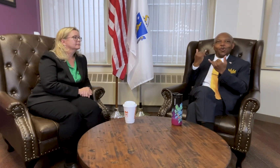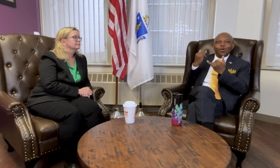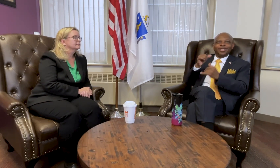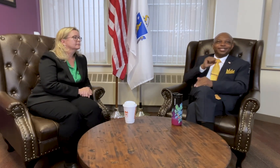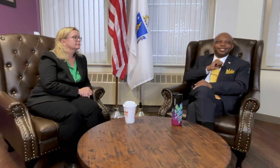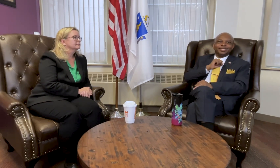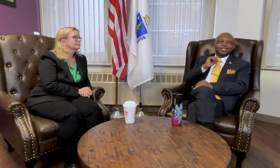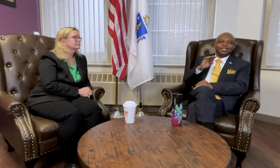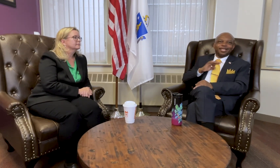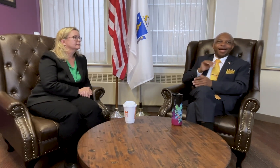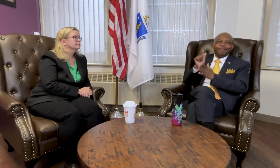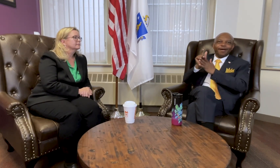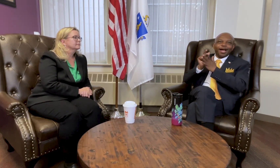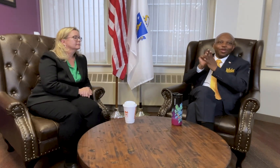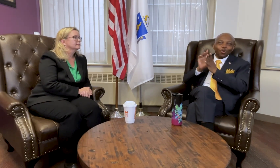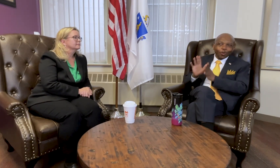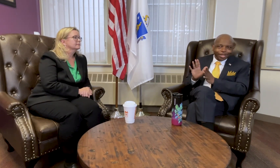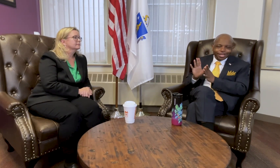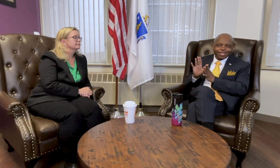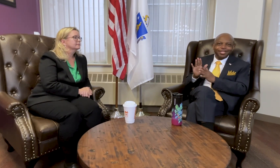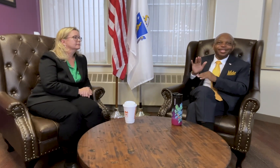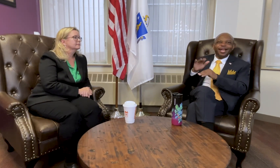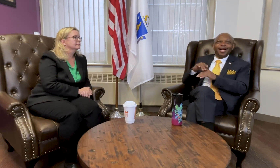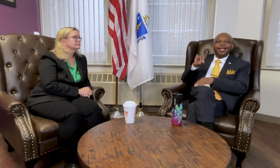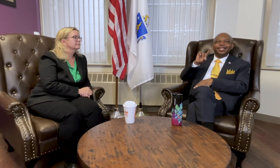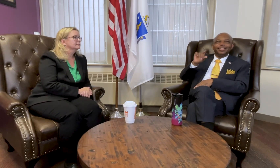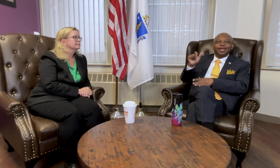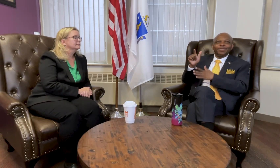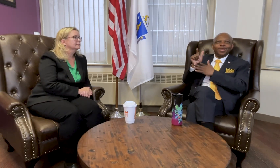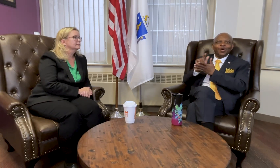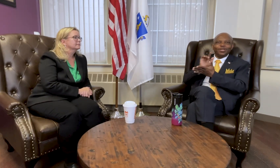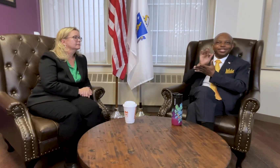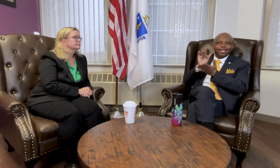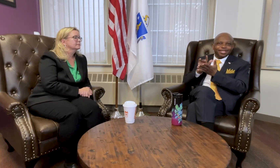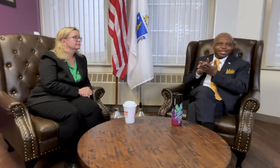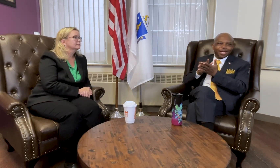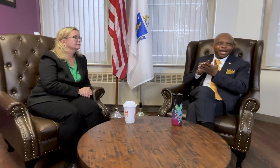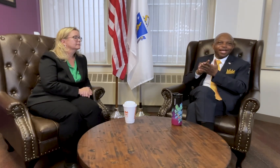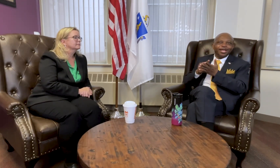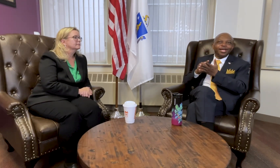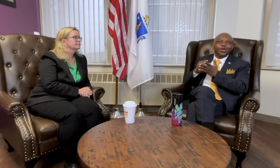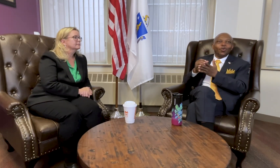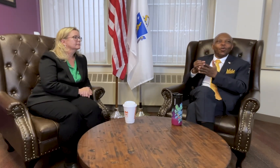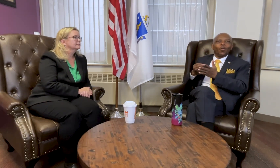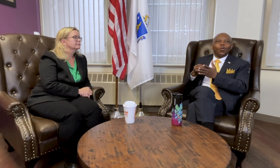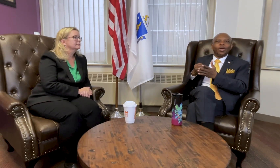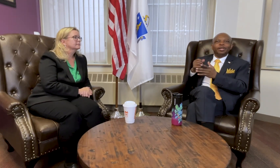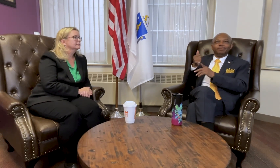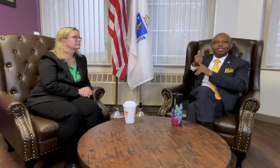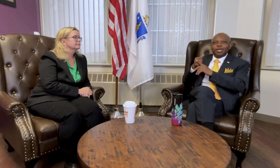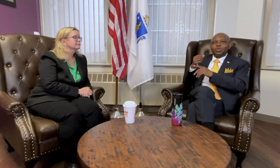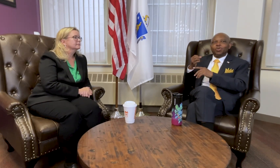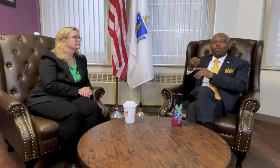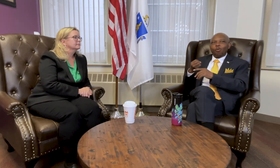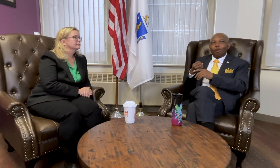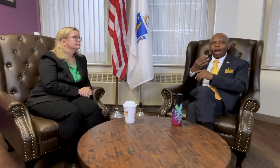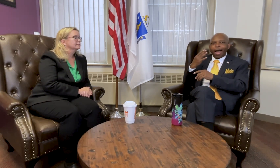with the Disability Law Center serving as their attorney. To give a visual description of Alison: